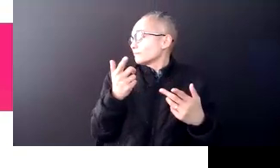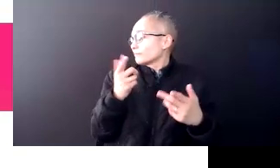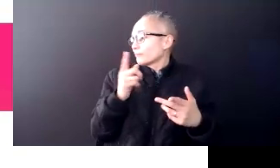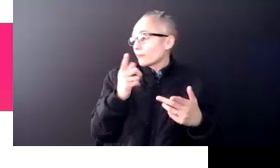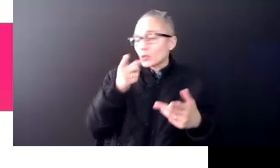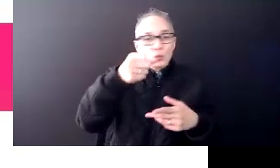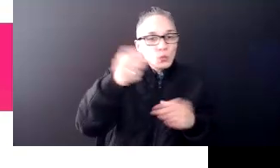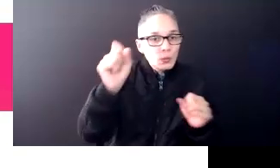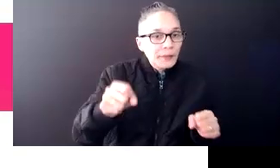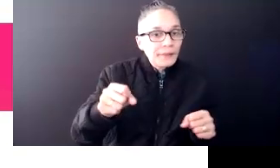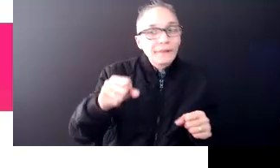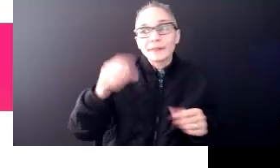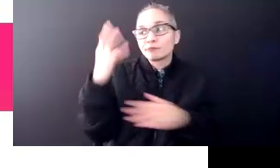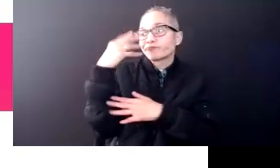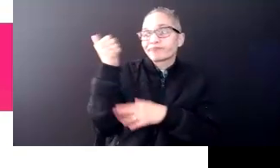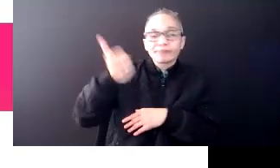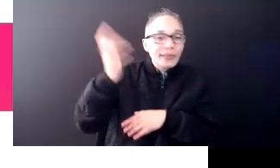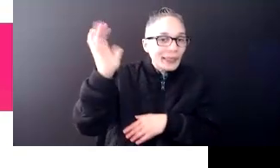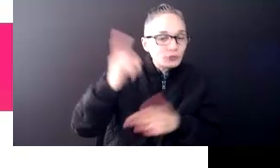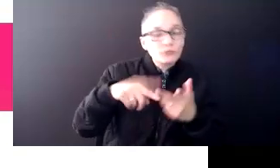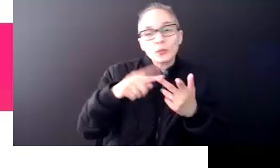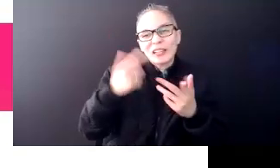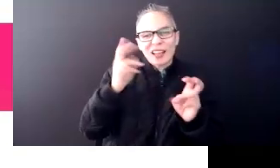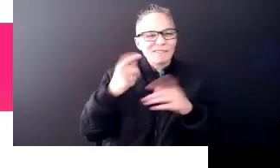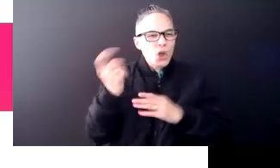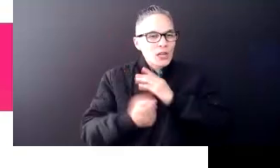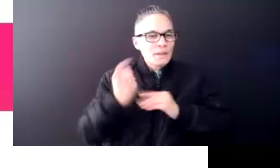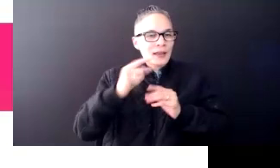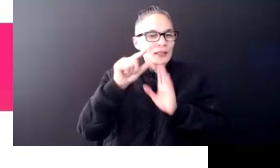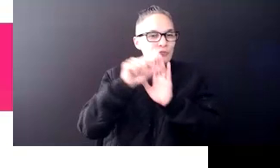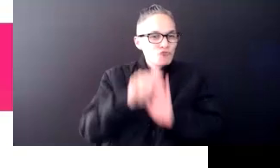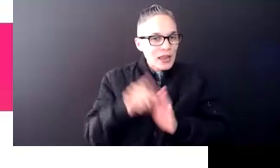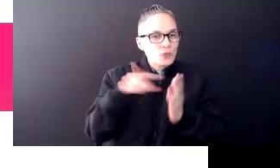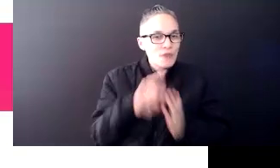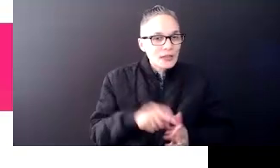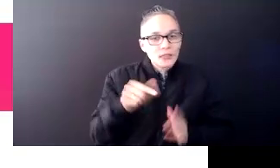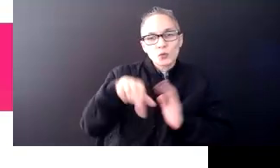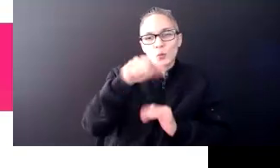You can have auto graded quizzes so that that's very important part of any course.